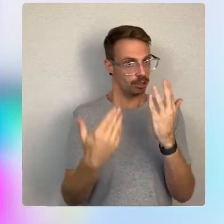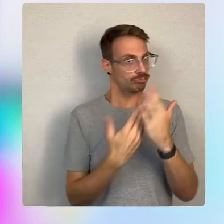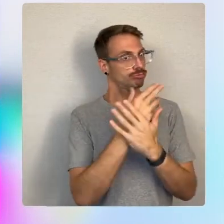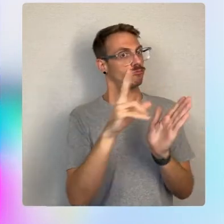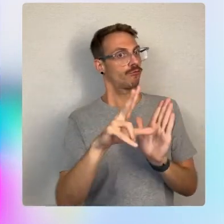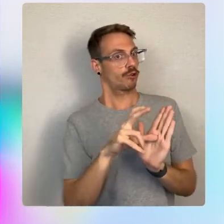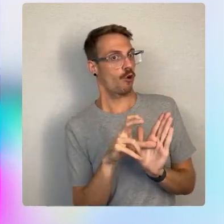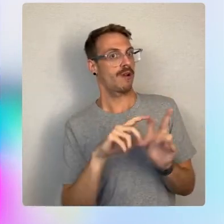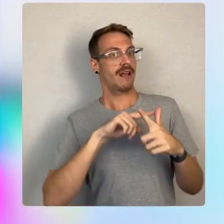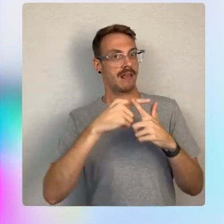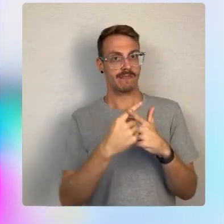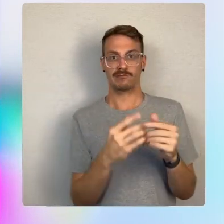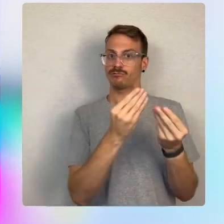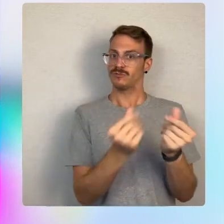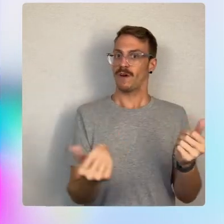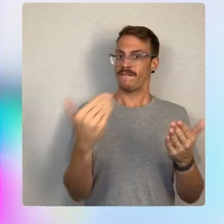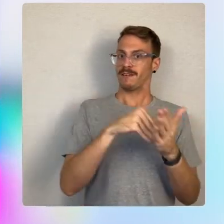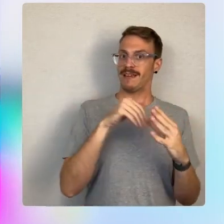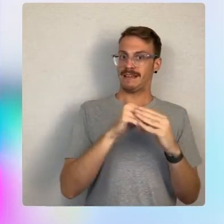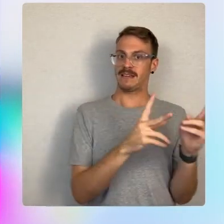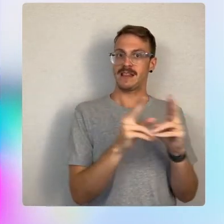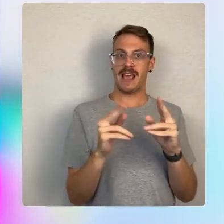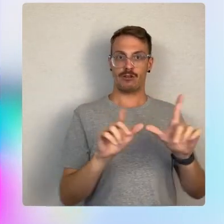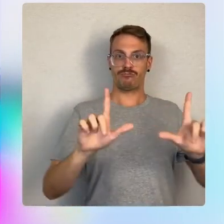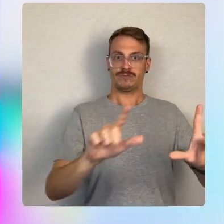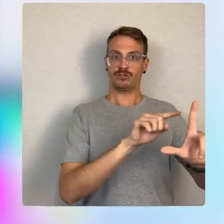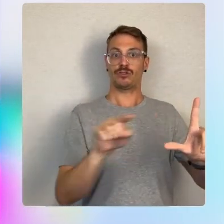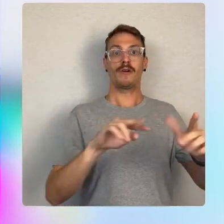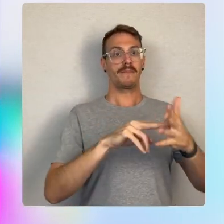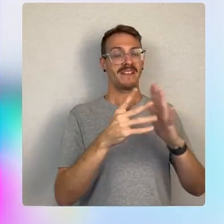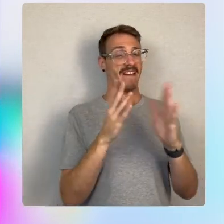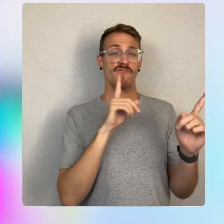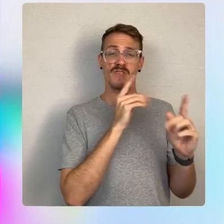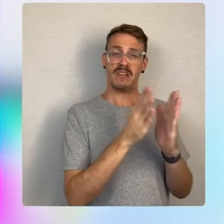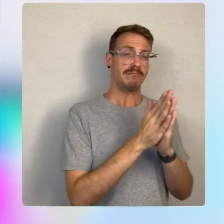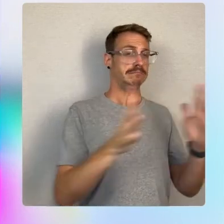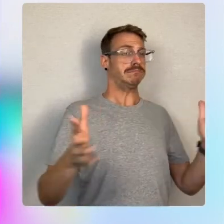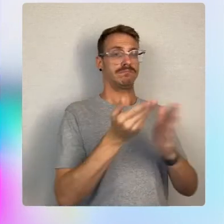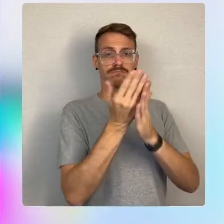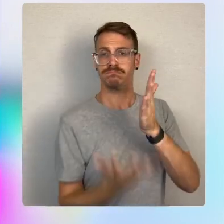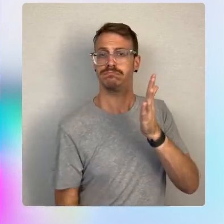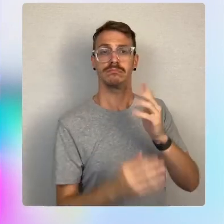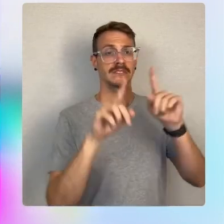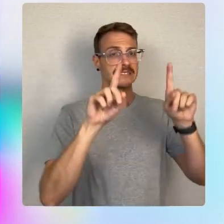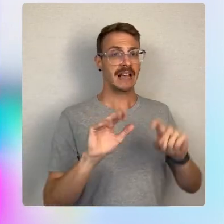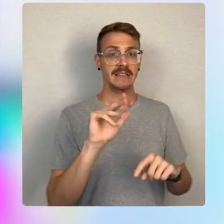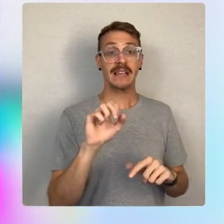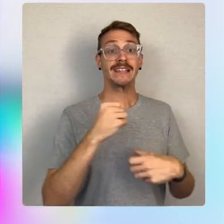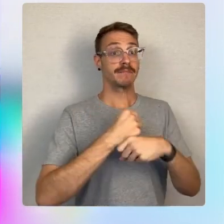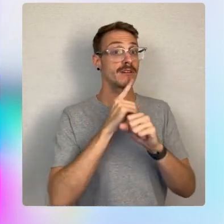and then solve it in the editor. So that allowed us to have these very robust kind of test cases to ensure that things were working